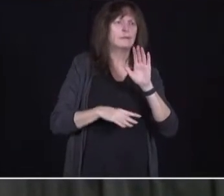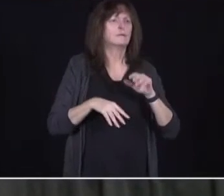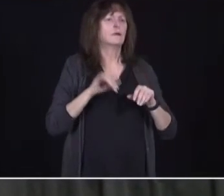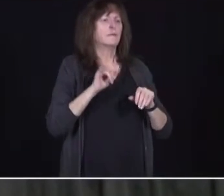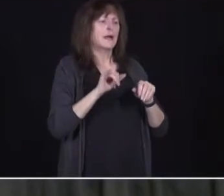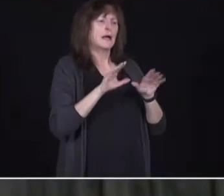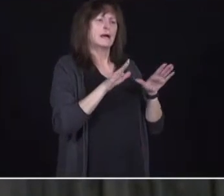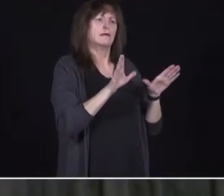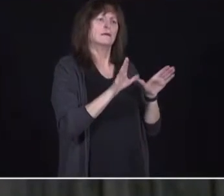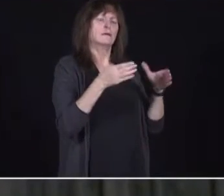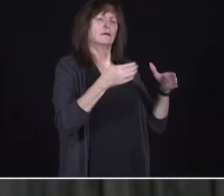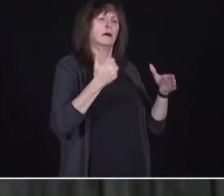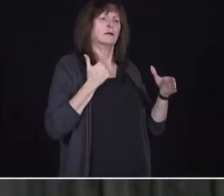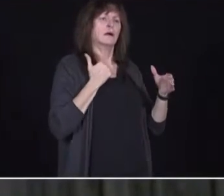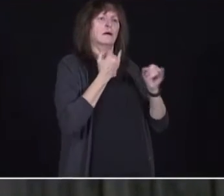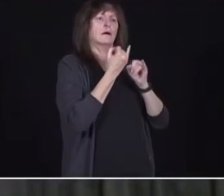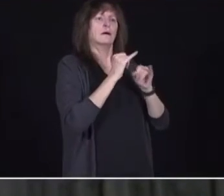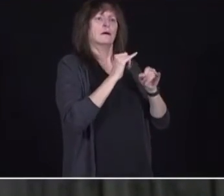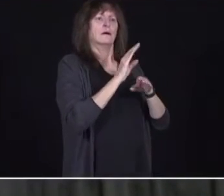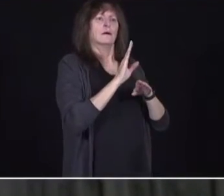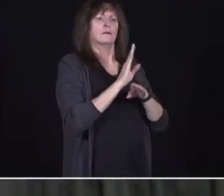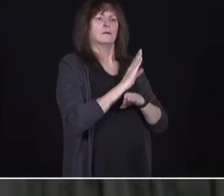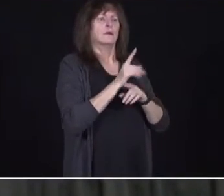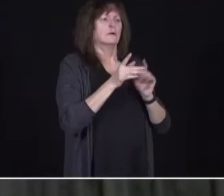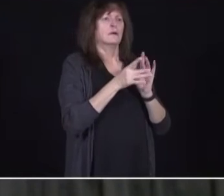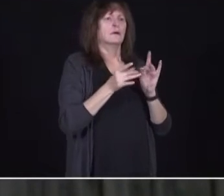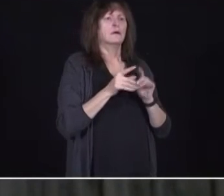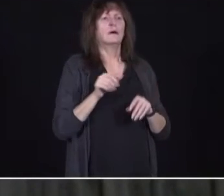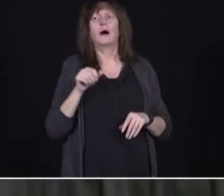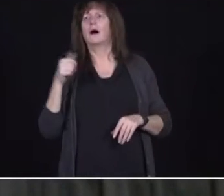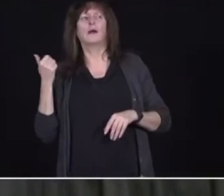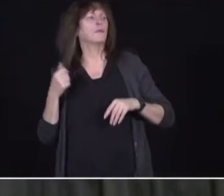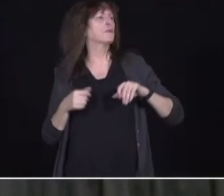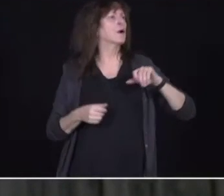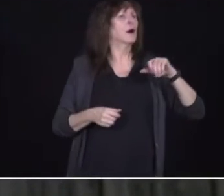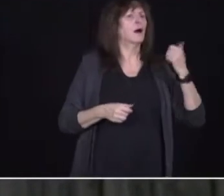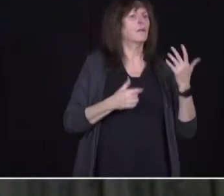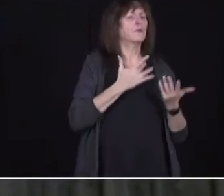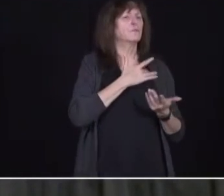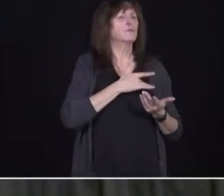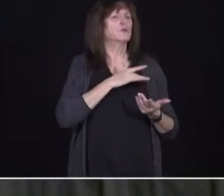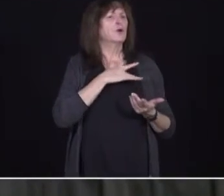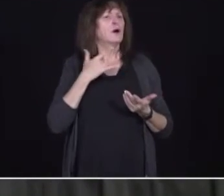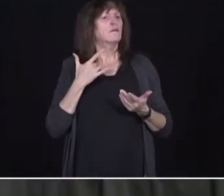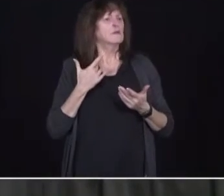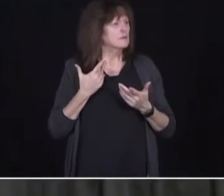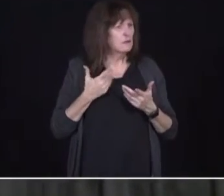Yesterday following the release of your restrictions and the Stu state of emergency announcement, the Canadian federation of